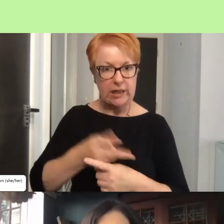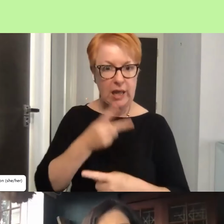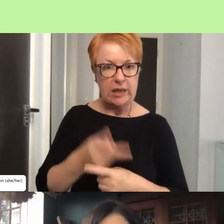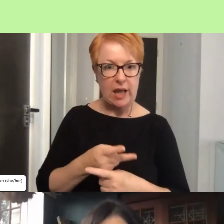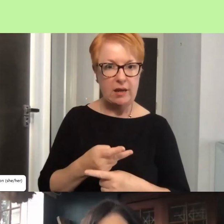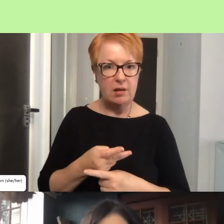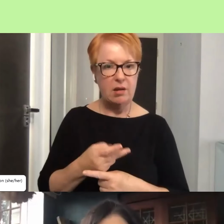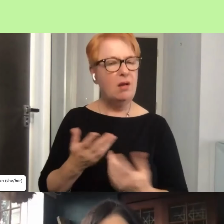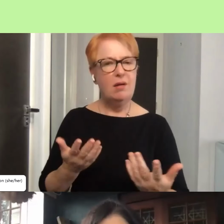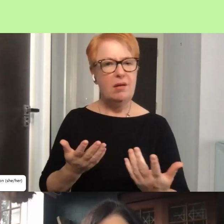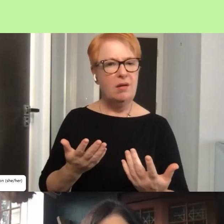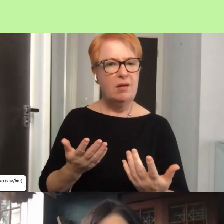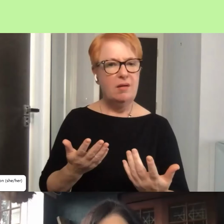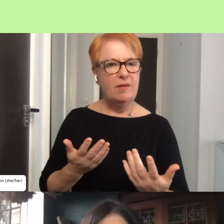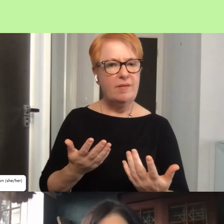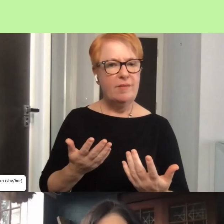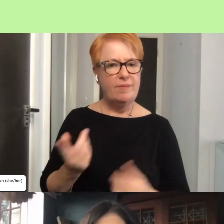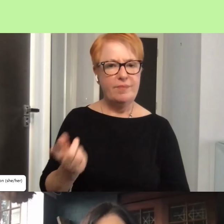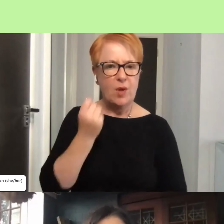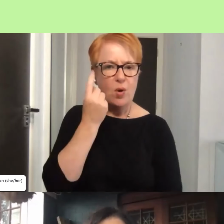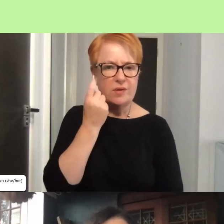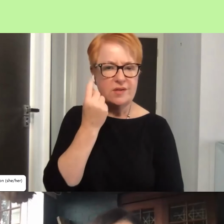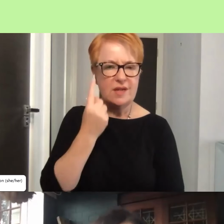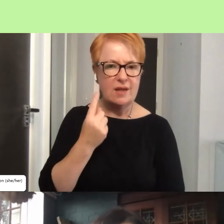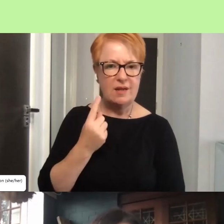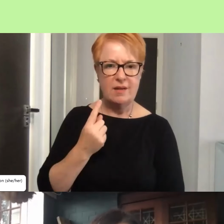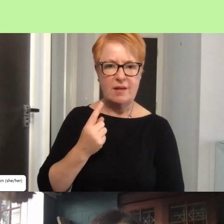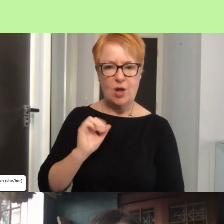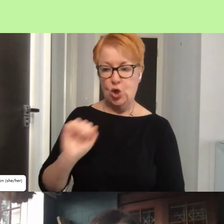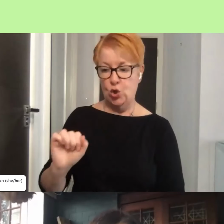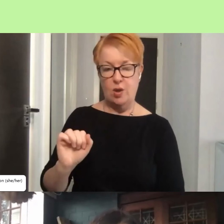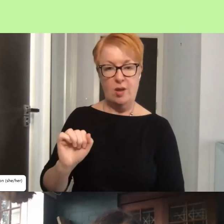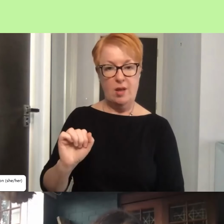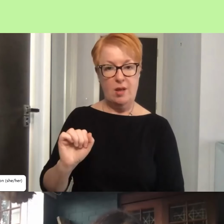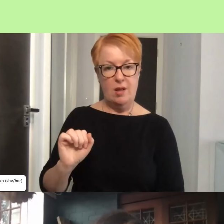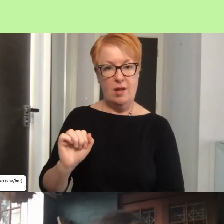under estimating is actually the power is the individuals’ power who is happened to